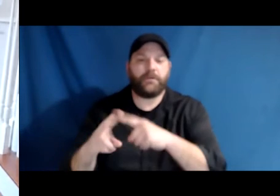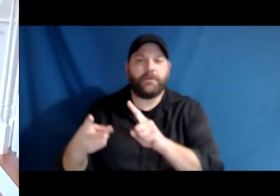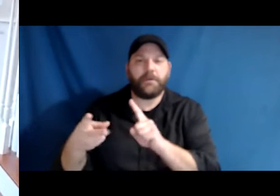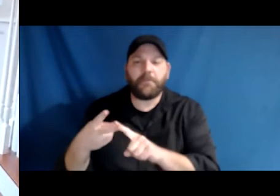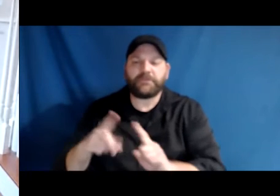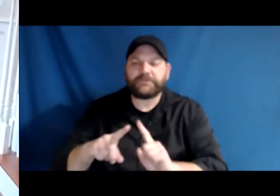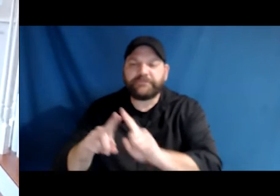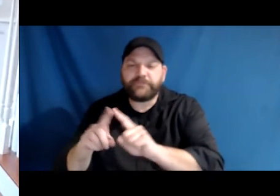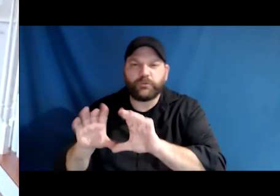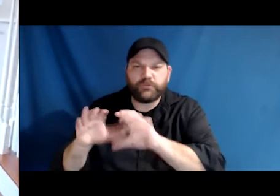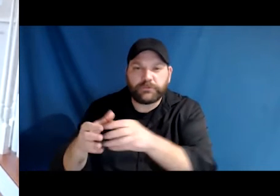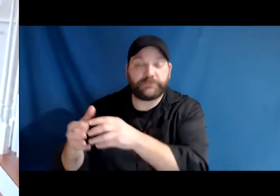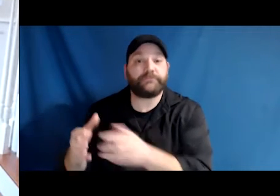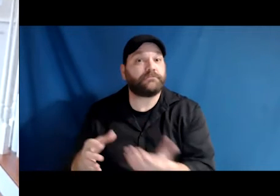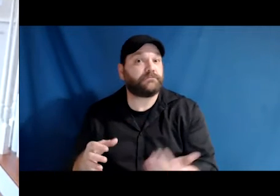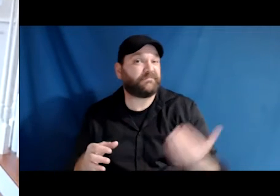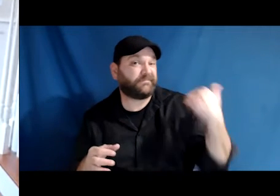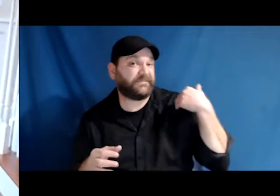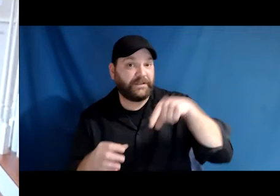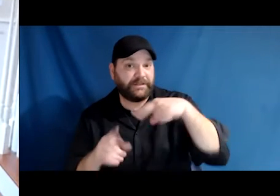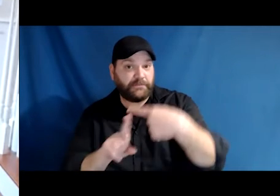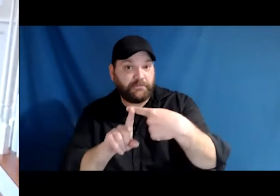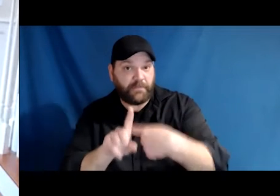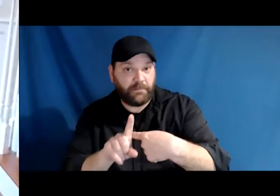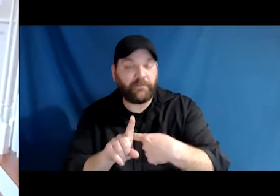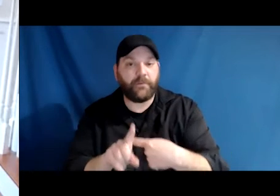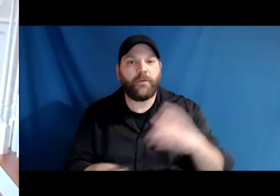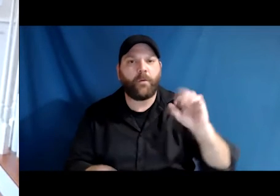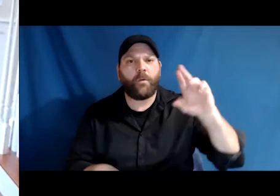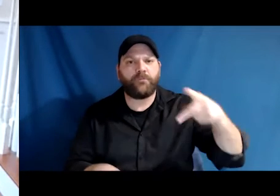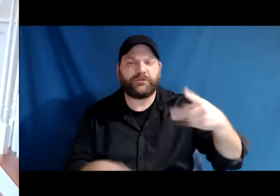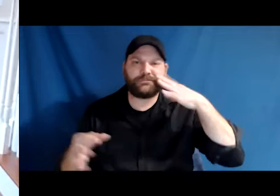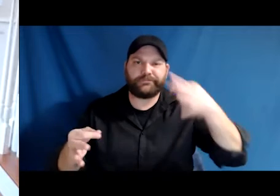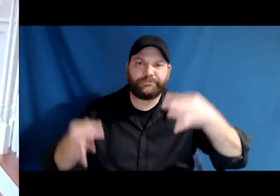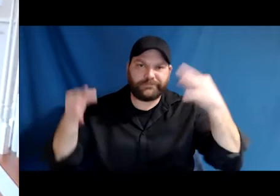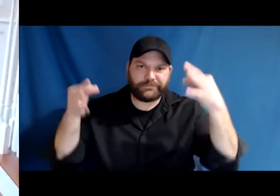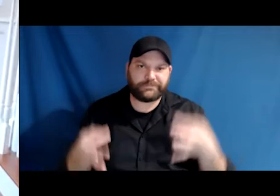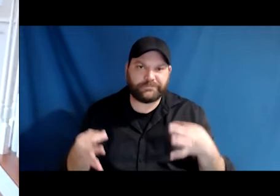Earlier this month, the Corporation passed a resolution of appreciation in honor